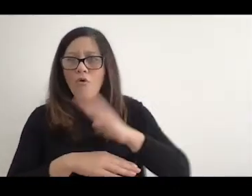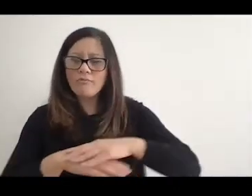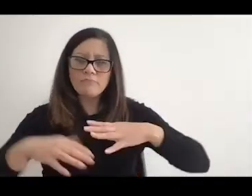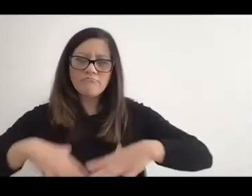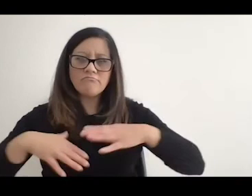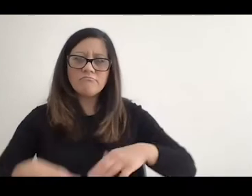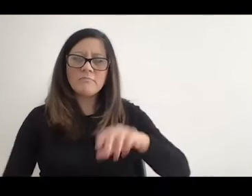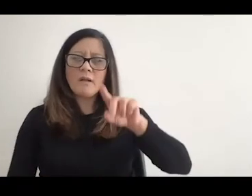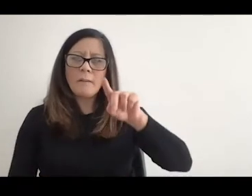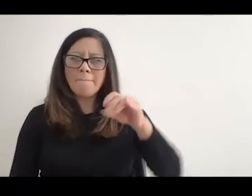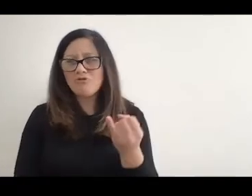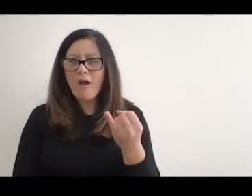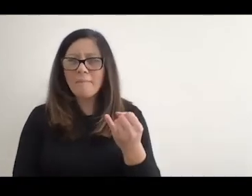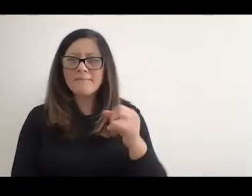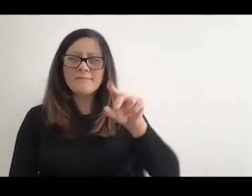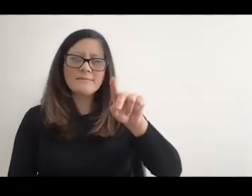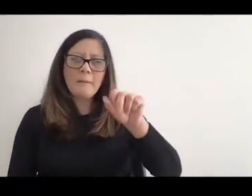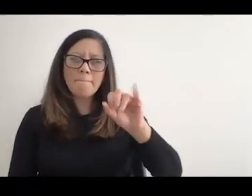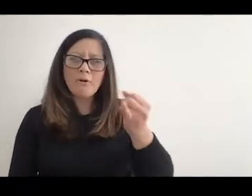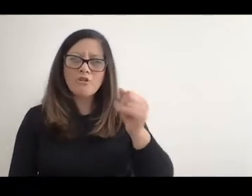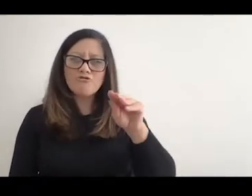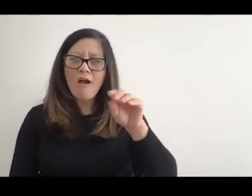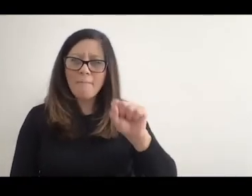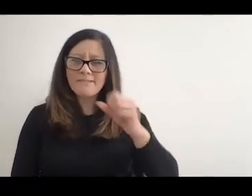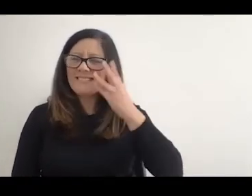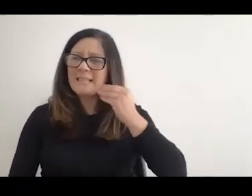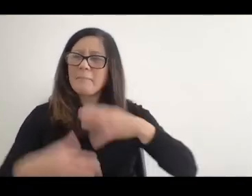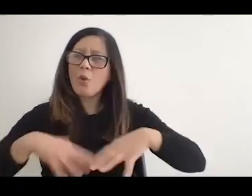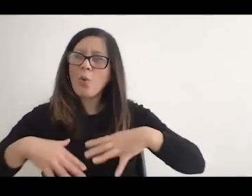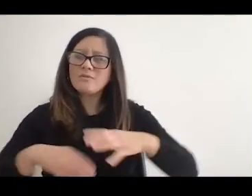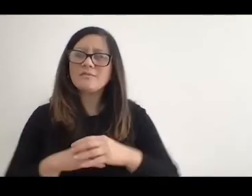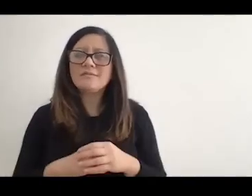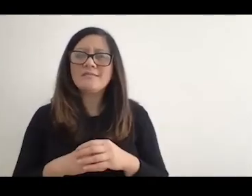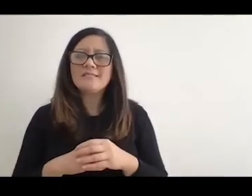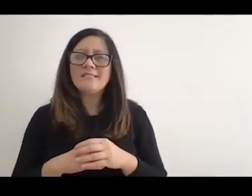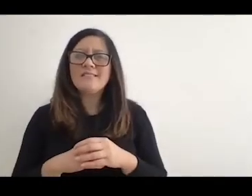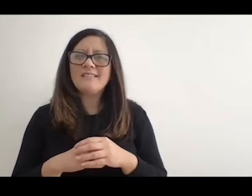And that really hits this idea of. Basic activities of daily living.